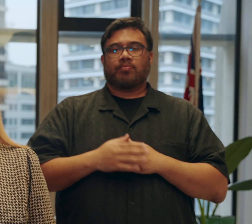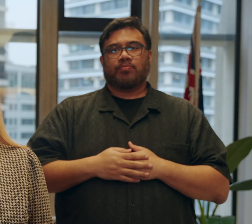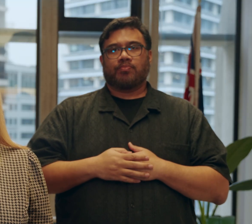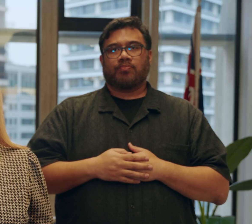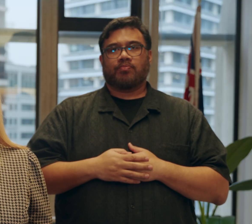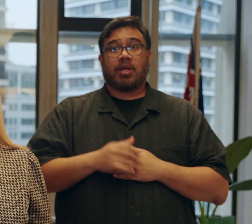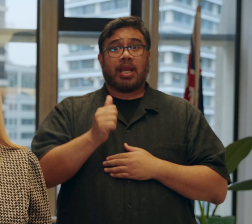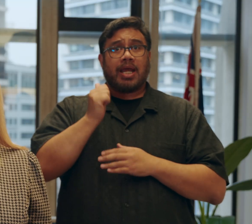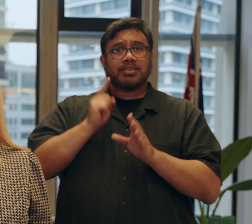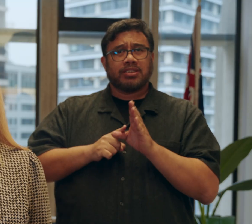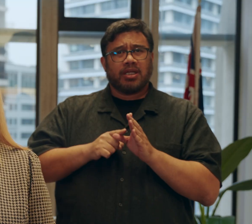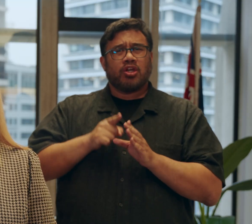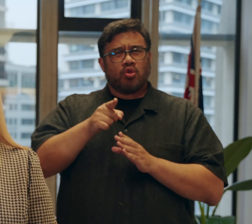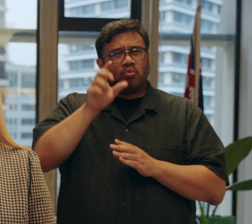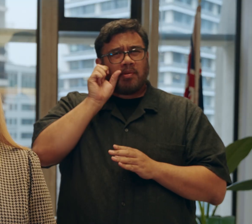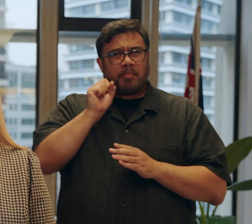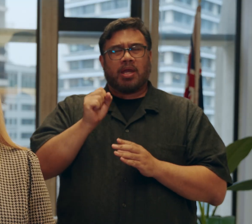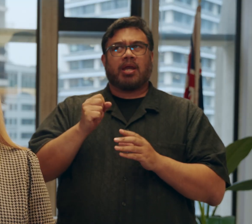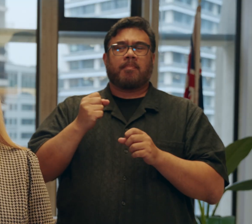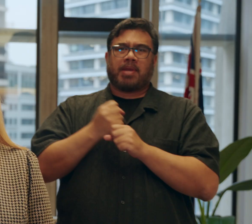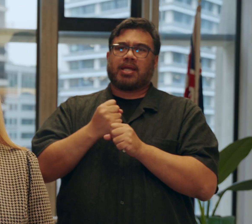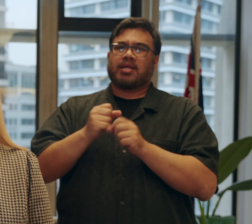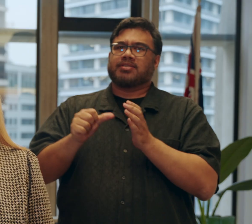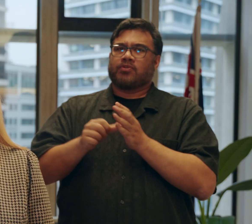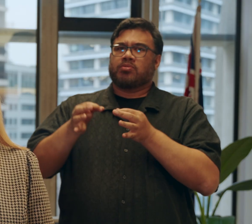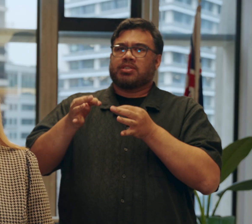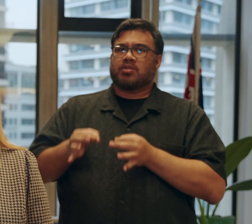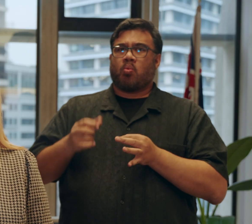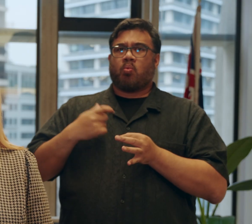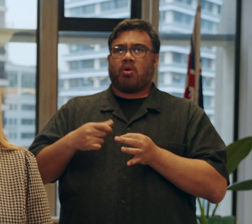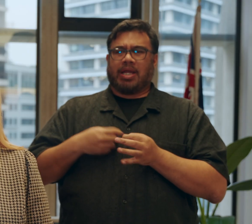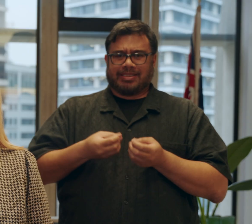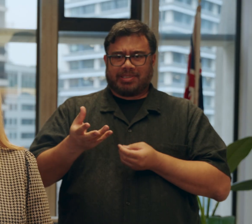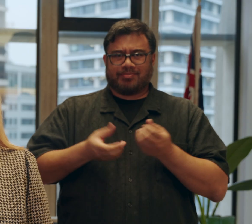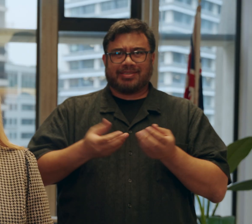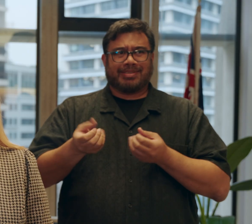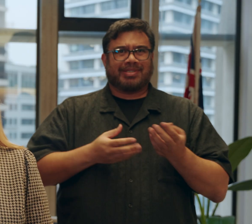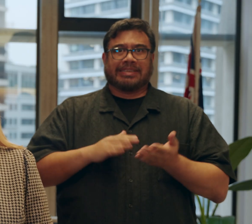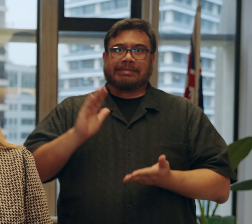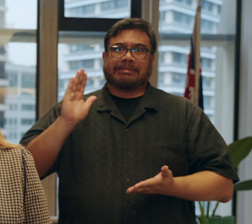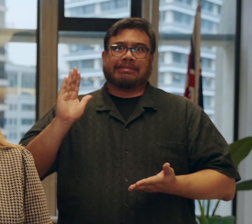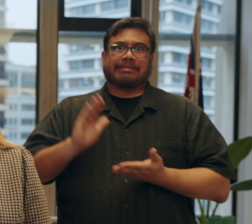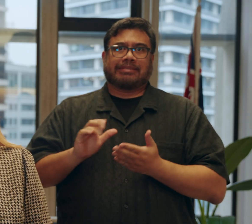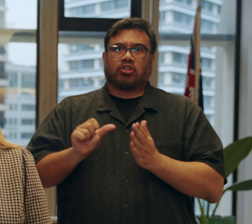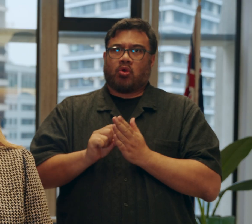Last year, some difficult decisions were made to curb the acceleration of costs in the disability support system.